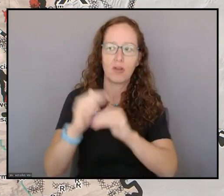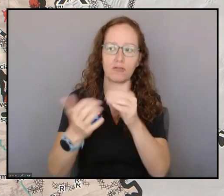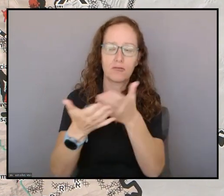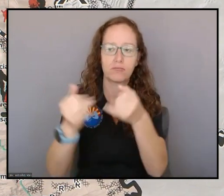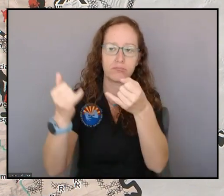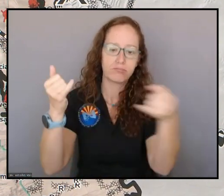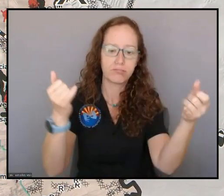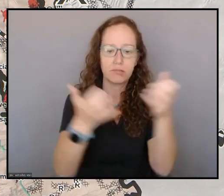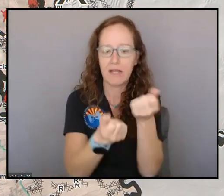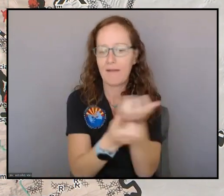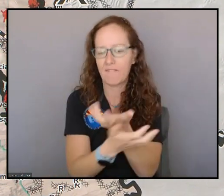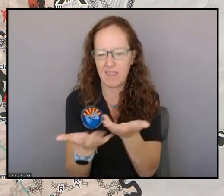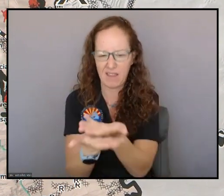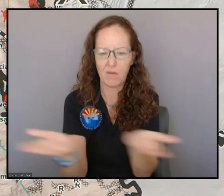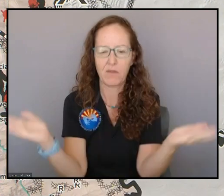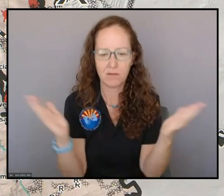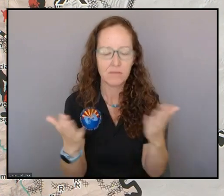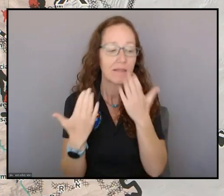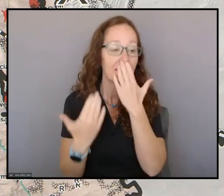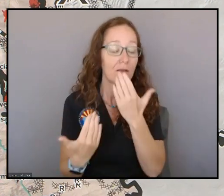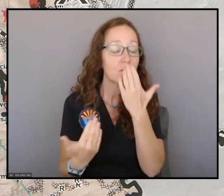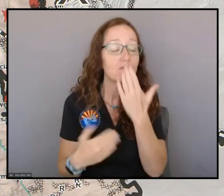Have a good day.